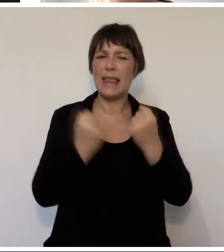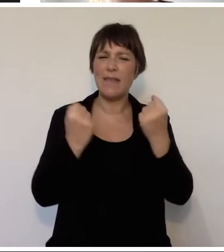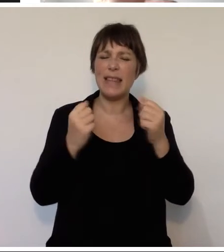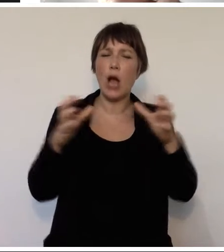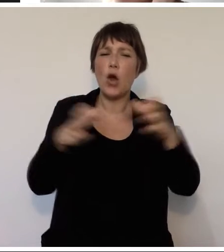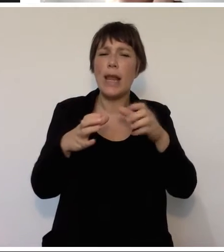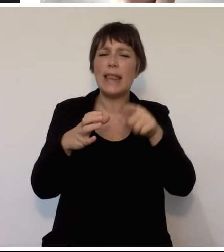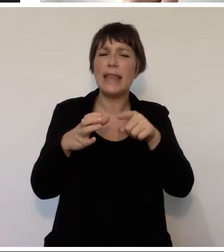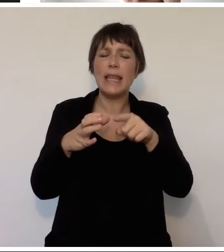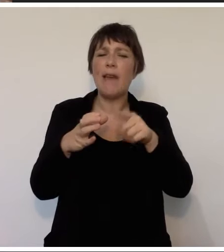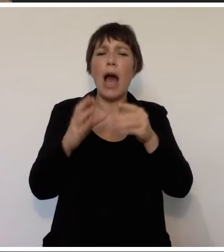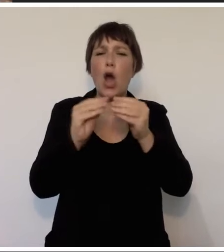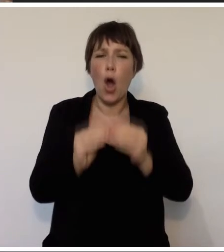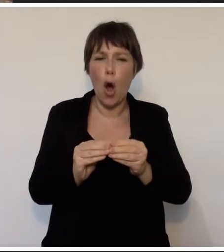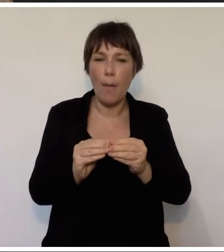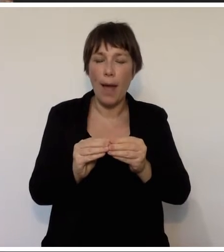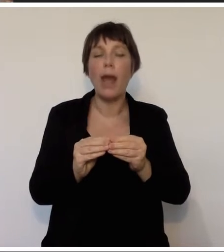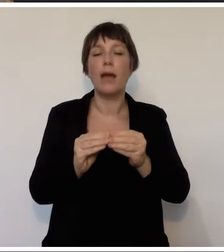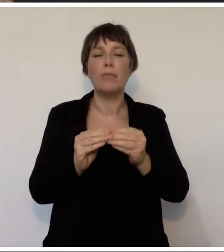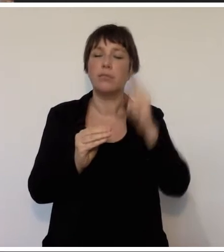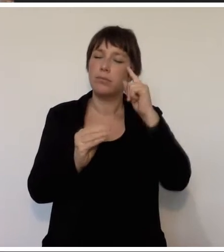mixing virtual and offline experiences